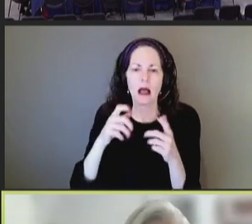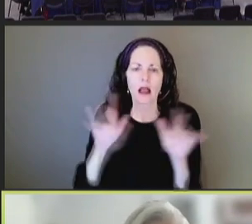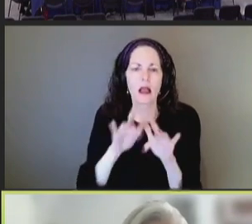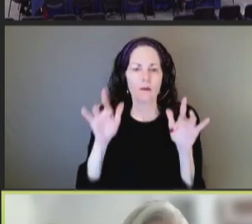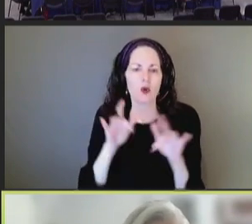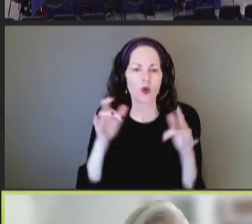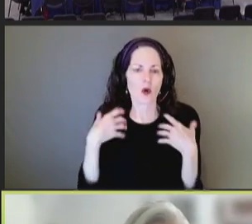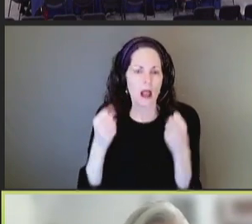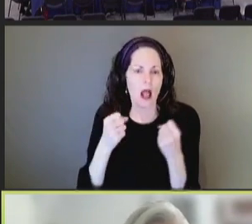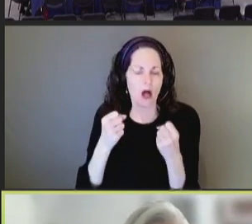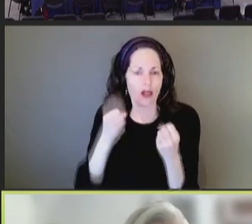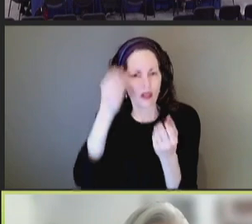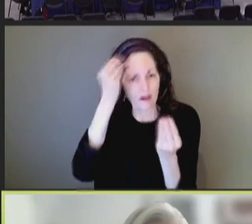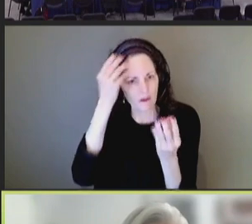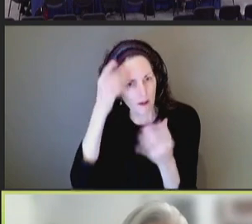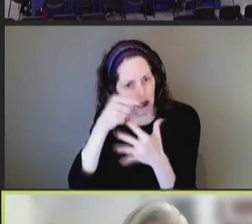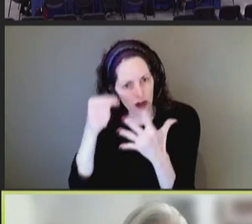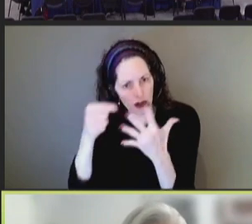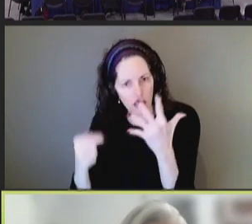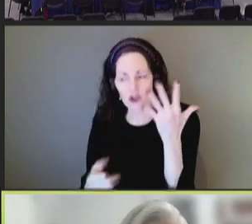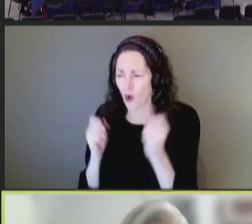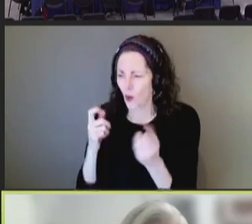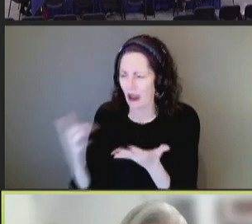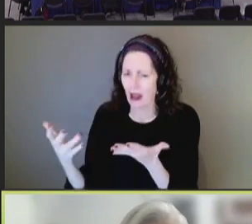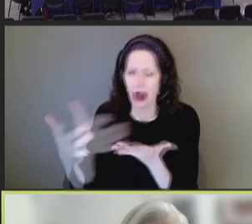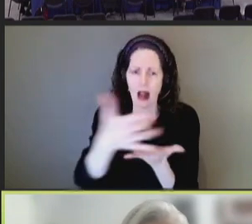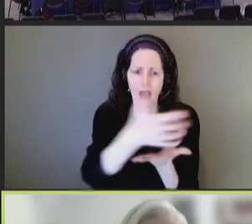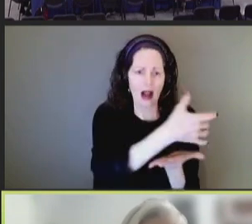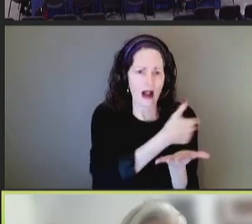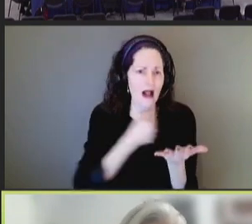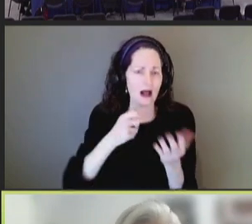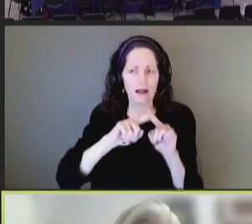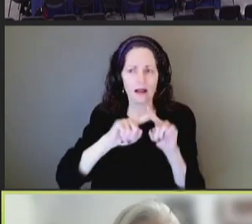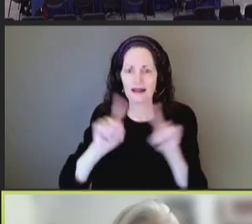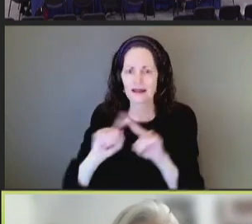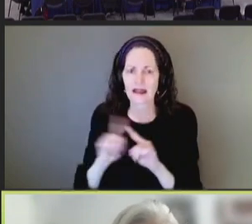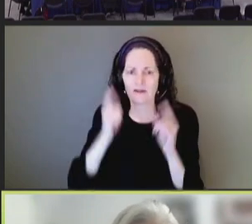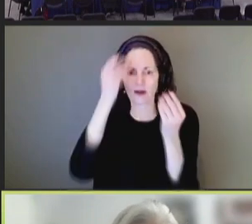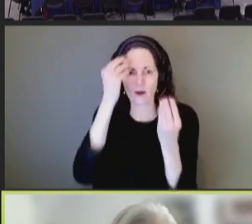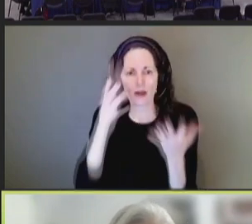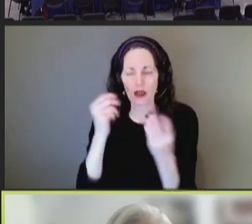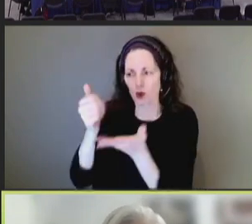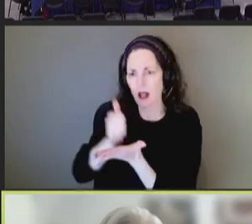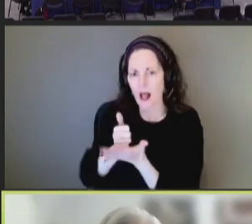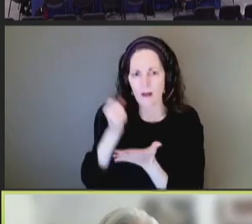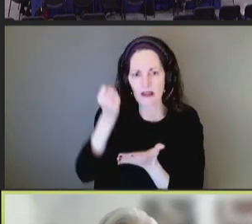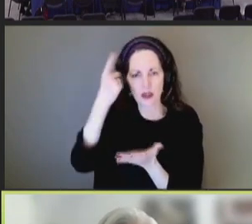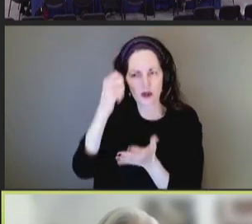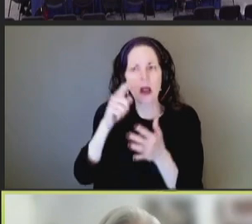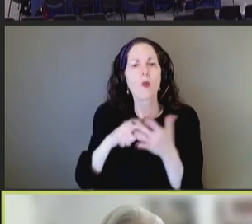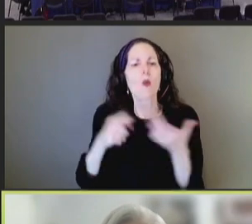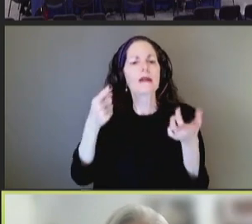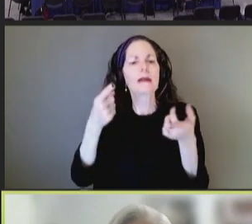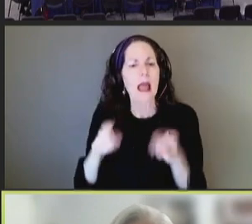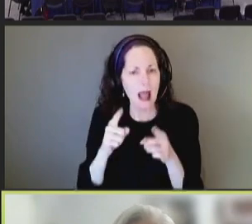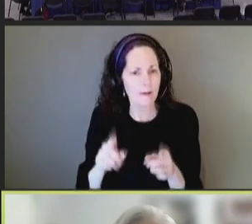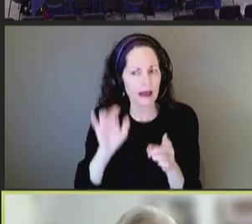use all of this information to help us understand what's happening. Next slide.